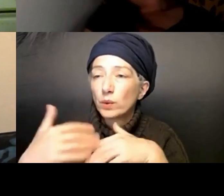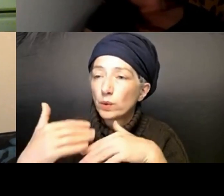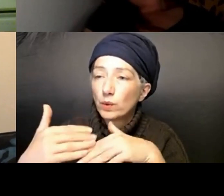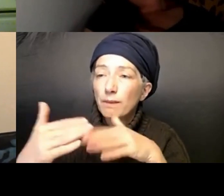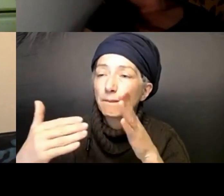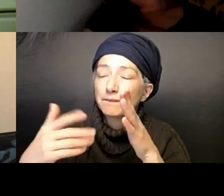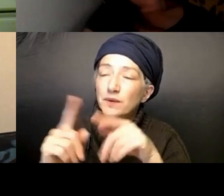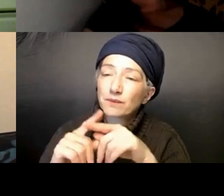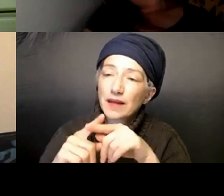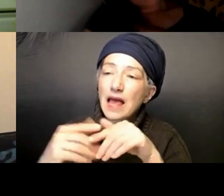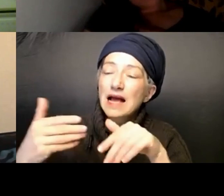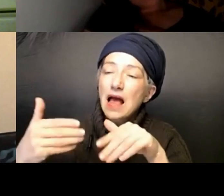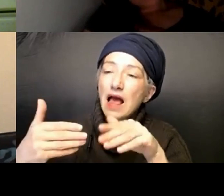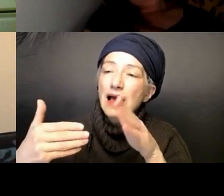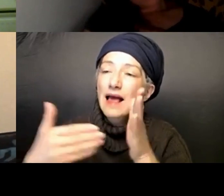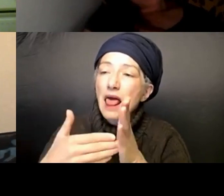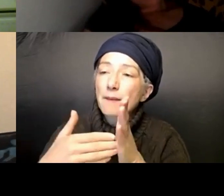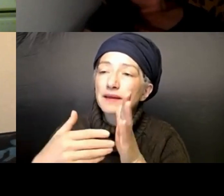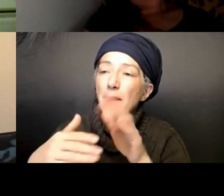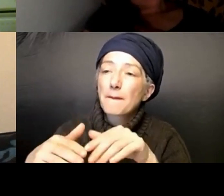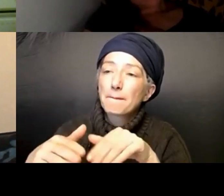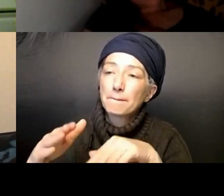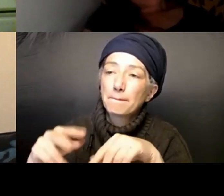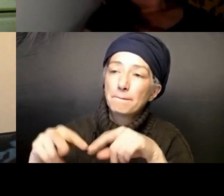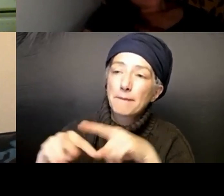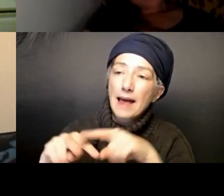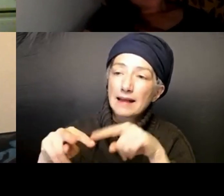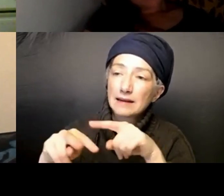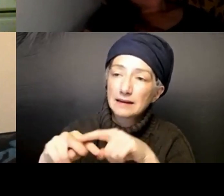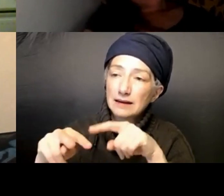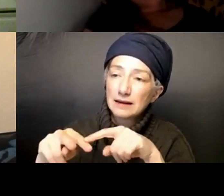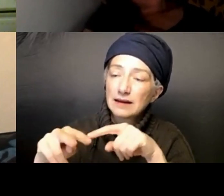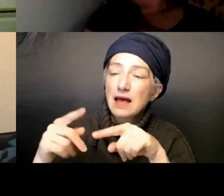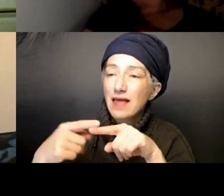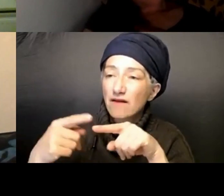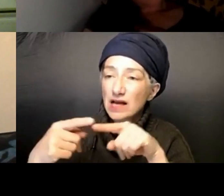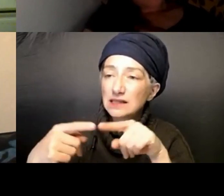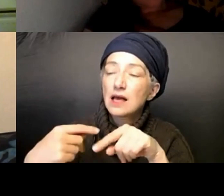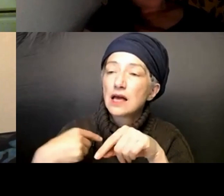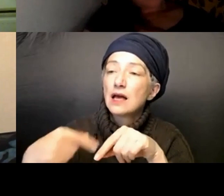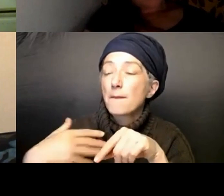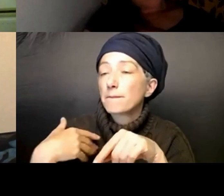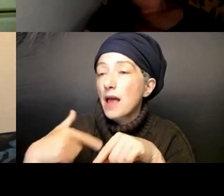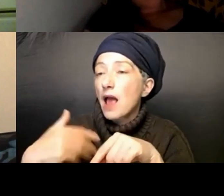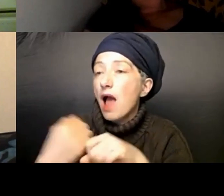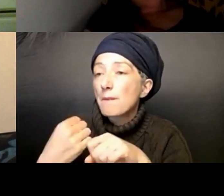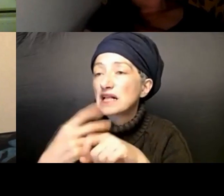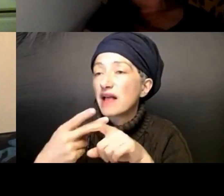They are like my main tool to work with in all areas. And I actually love that.